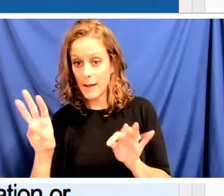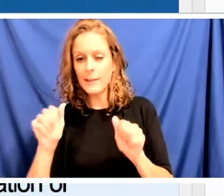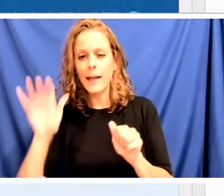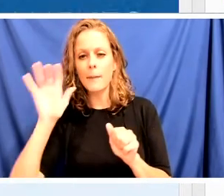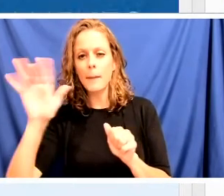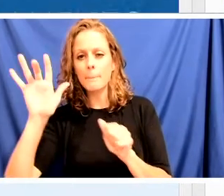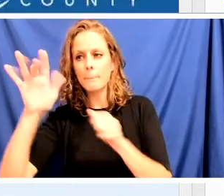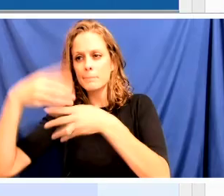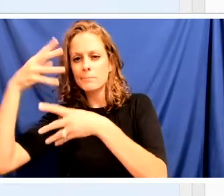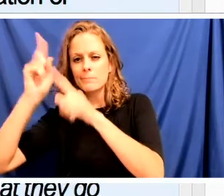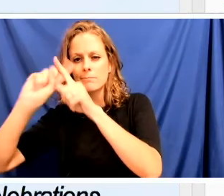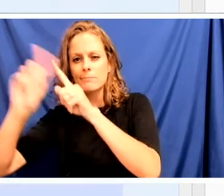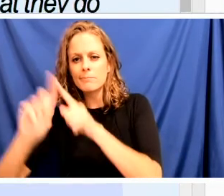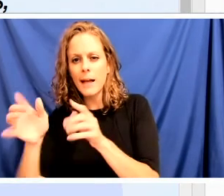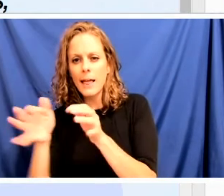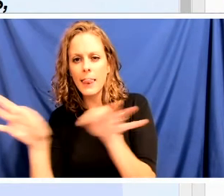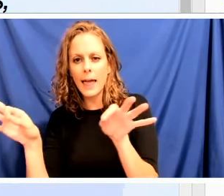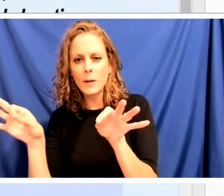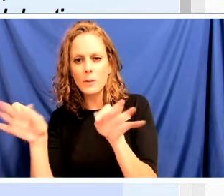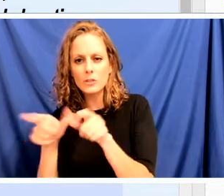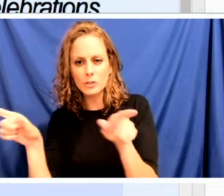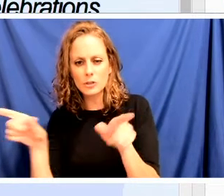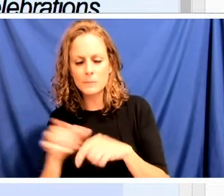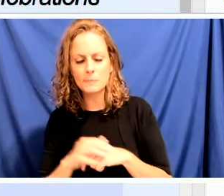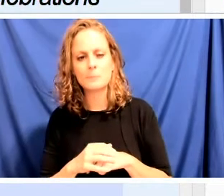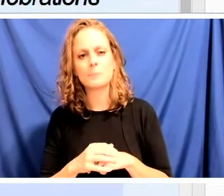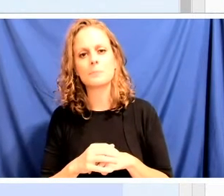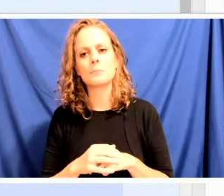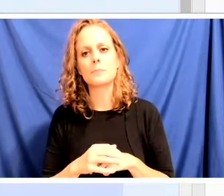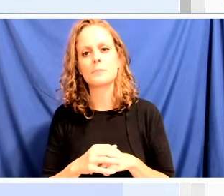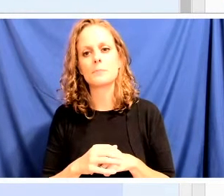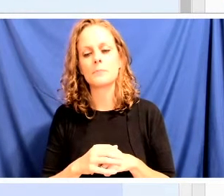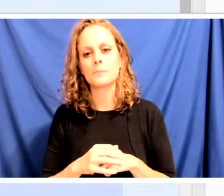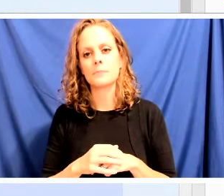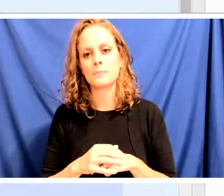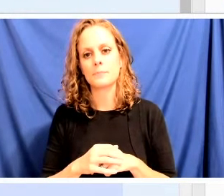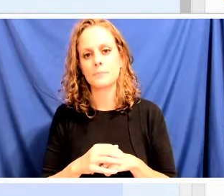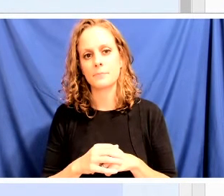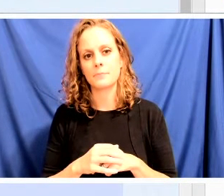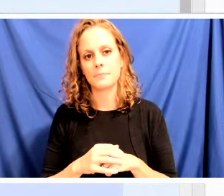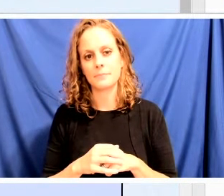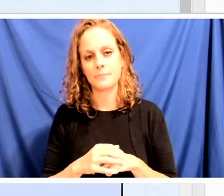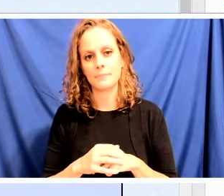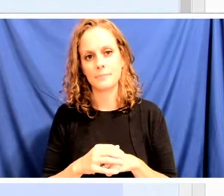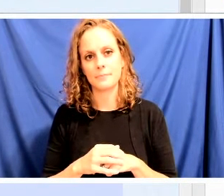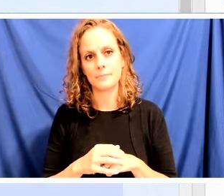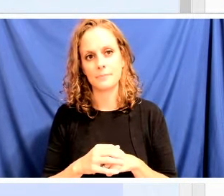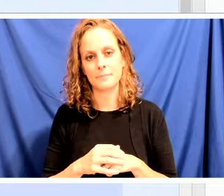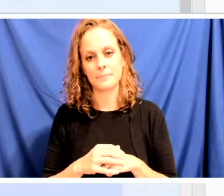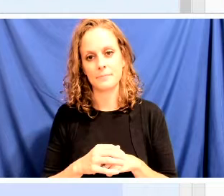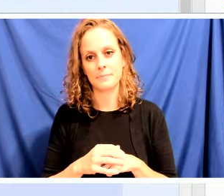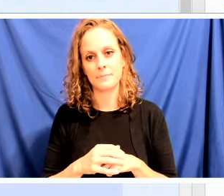And this forum is to help kind of prompt and make you think about what your community of interest is so the first.